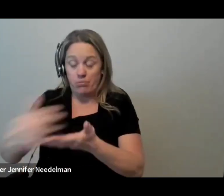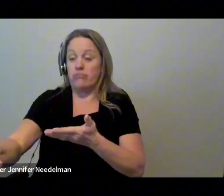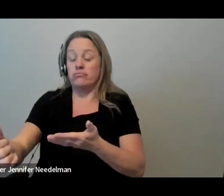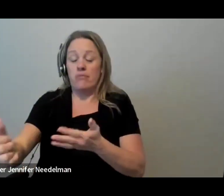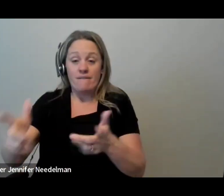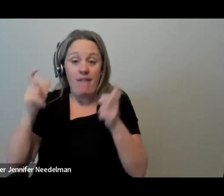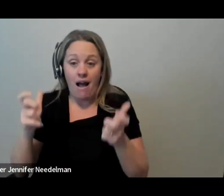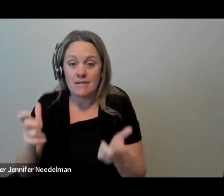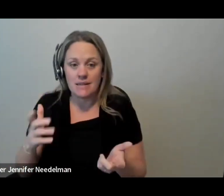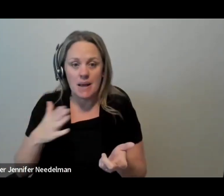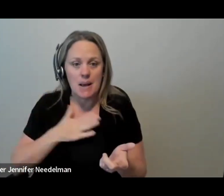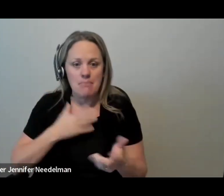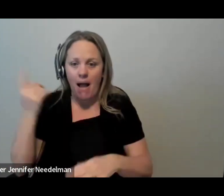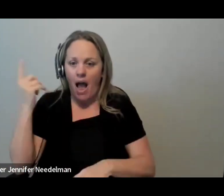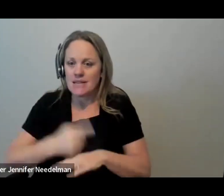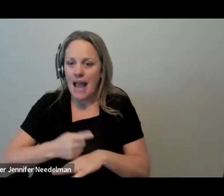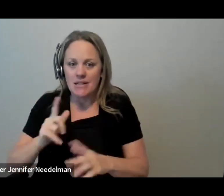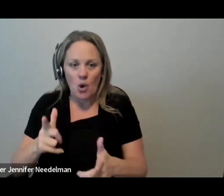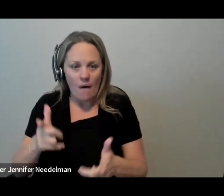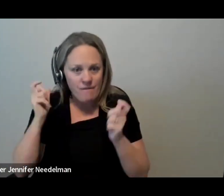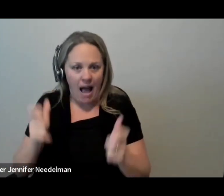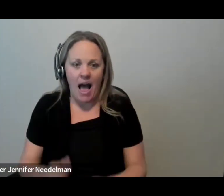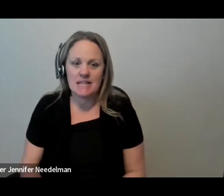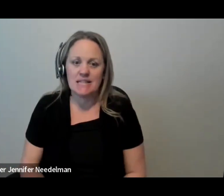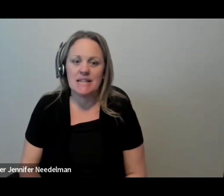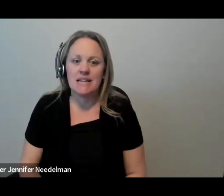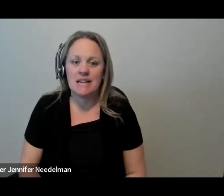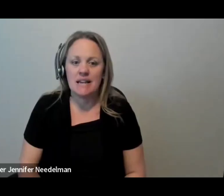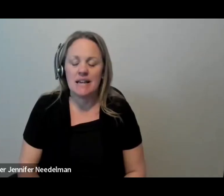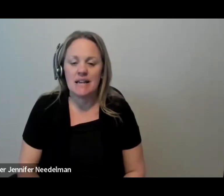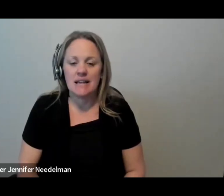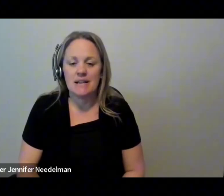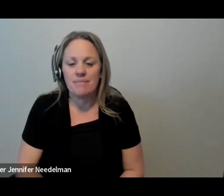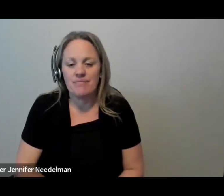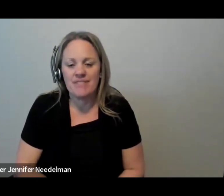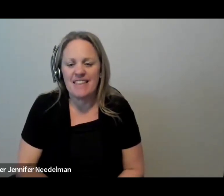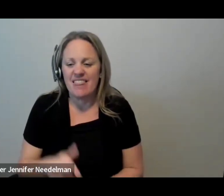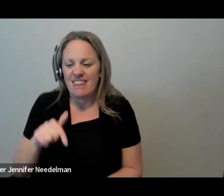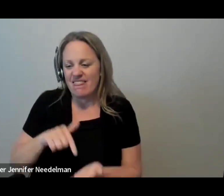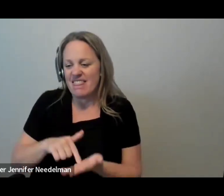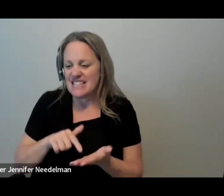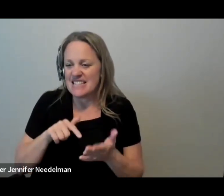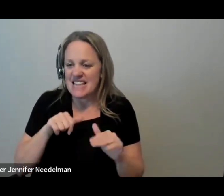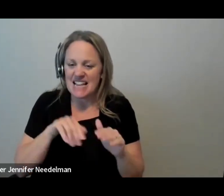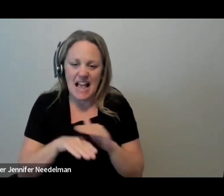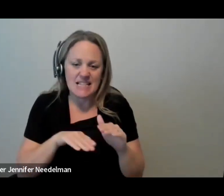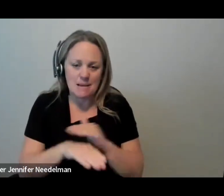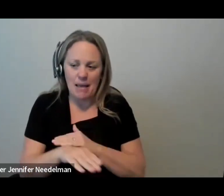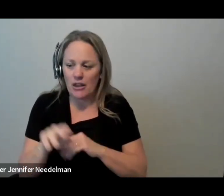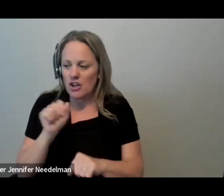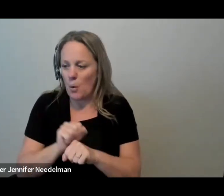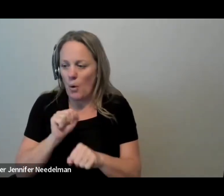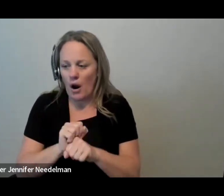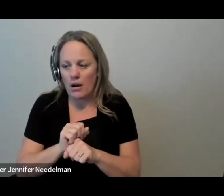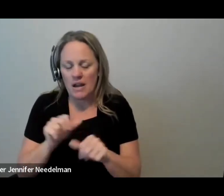My days go by so fast and I, and, and this accessibility work is ever changing and I learn new things every day.